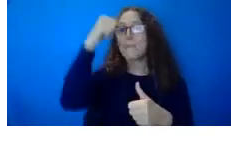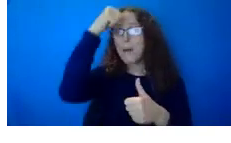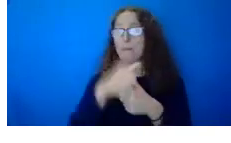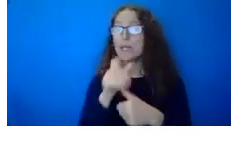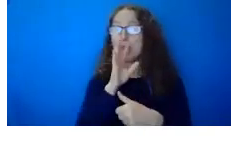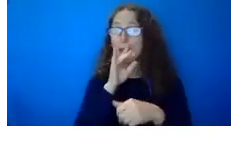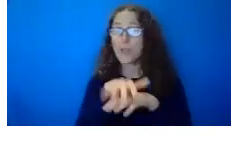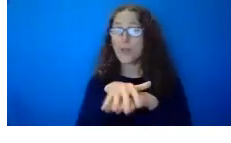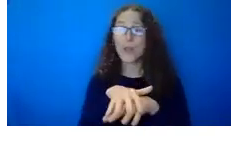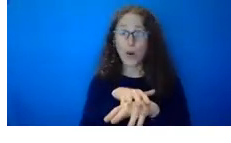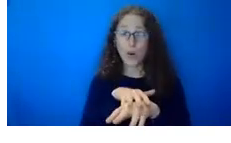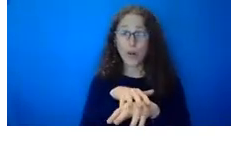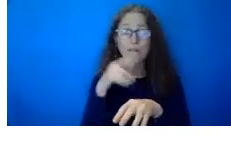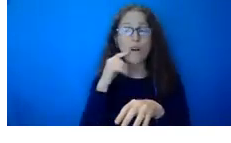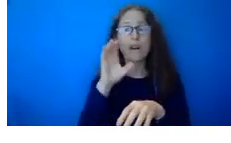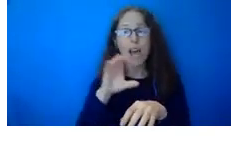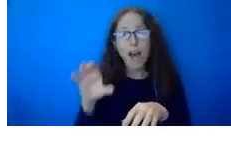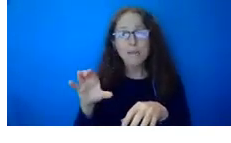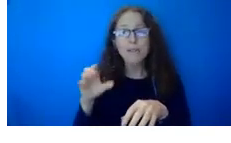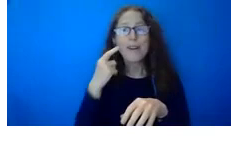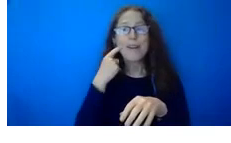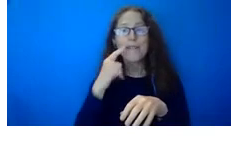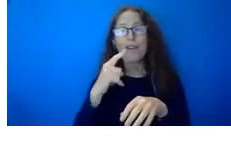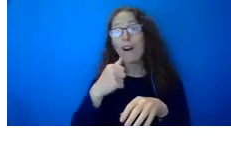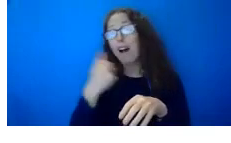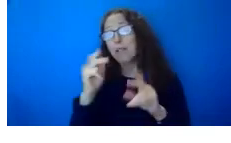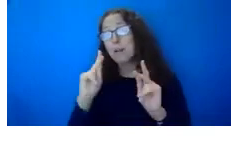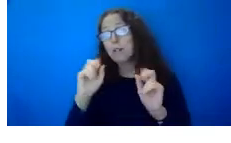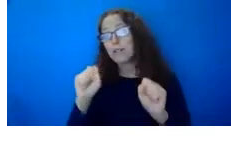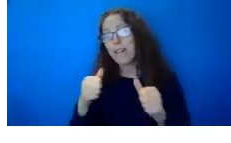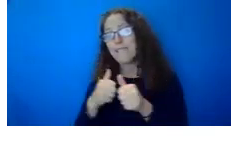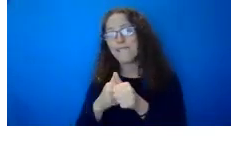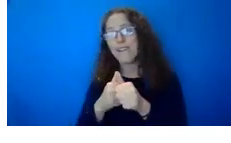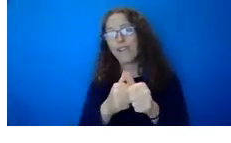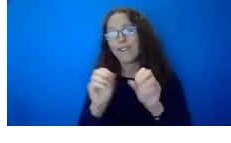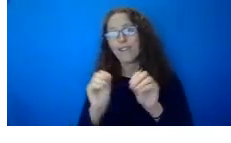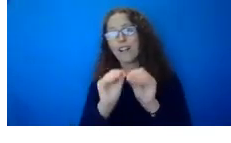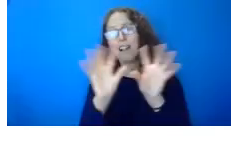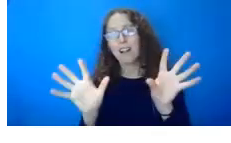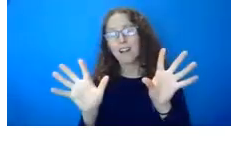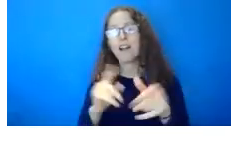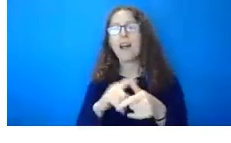TIPS FOR PARTICIPANTS